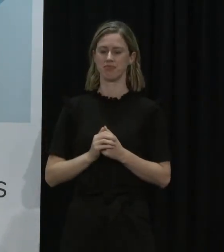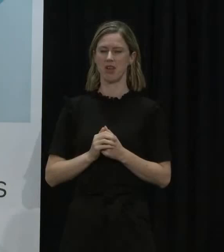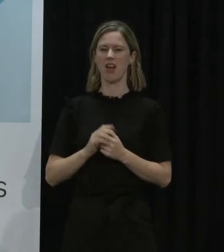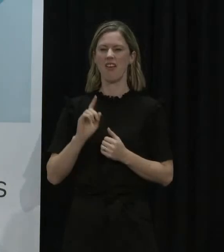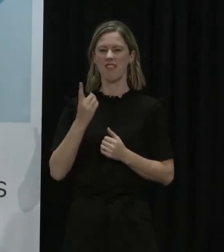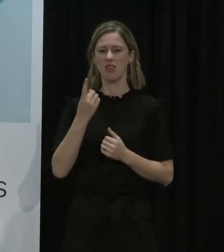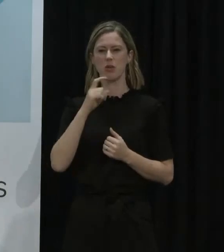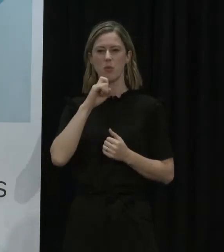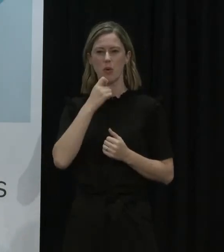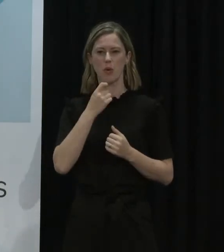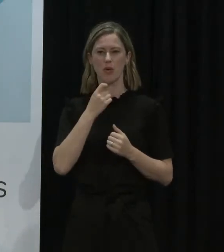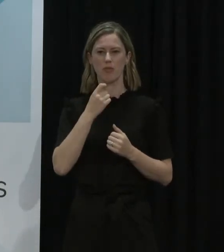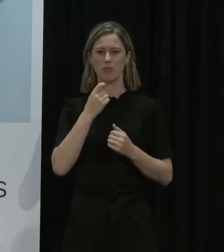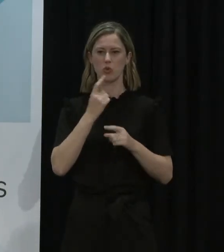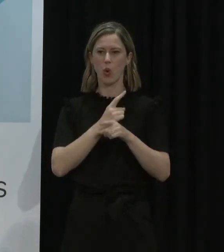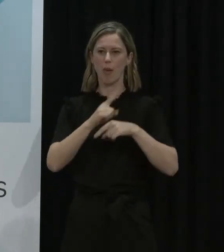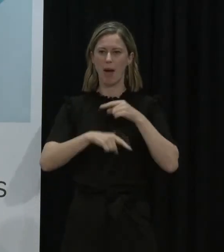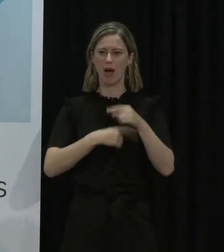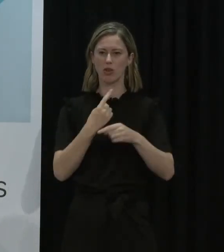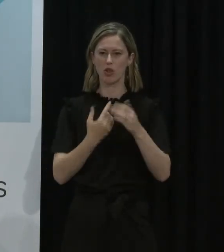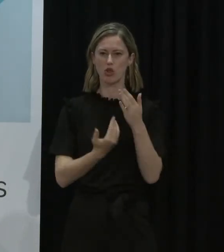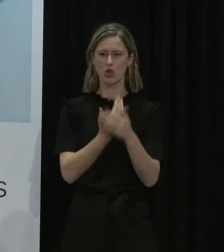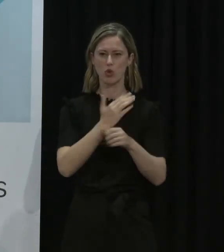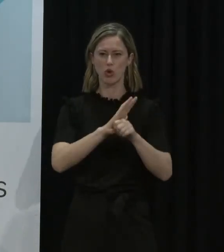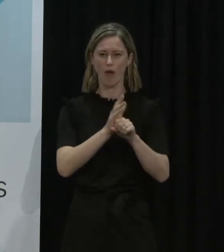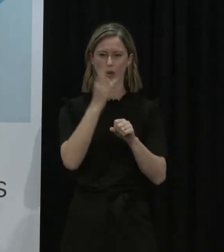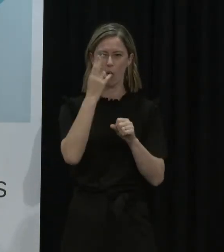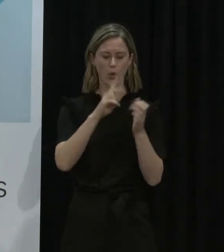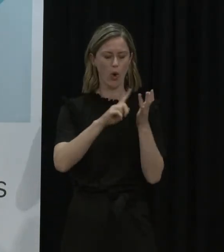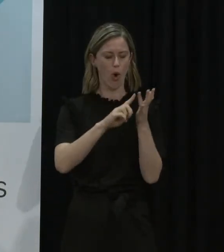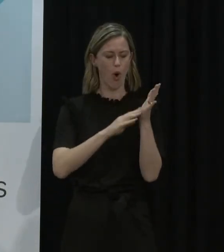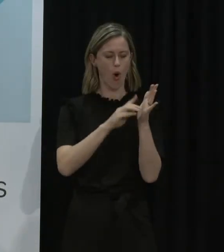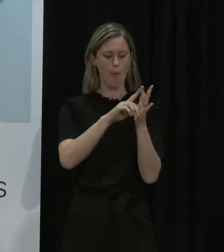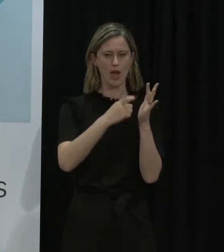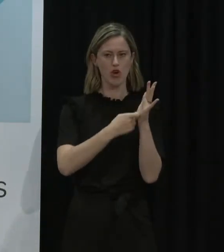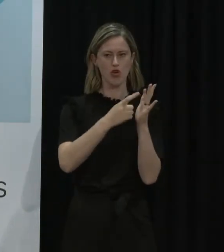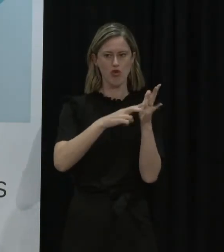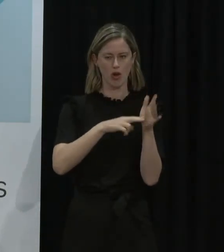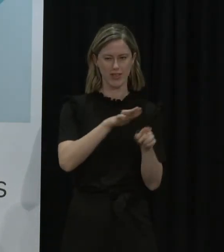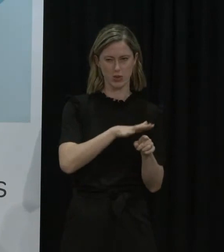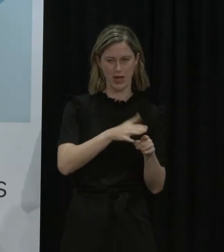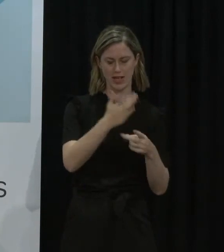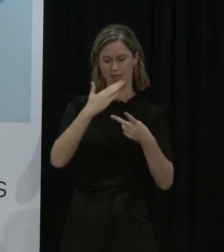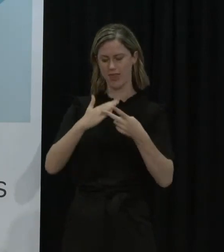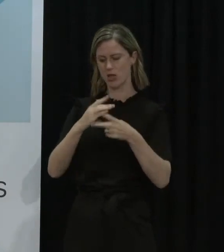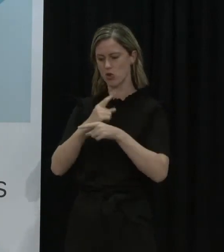able to remain open and to operate. But first I will give